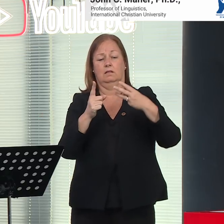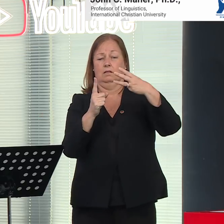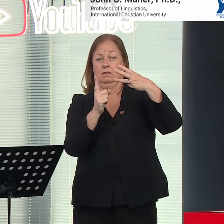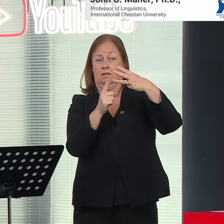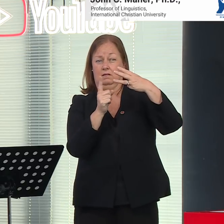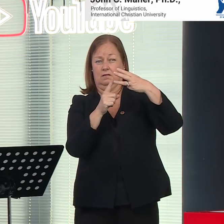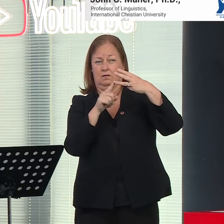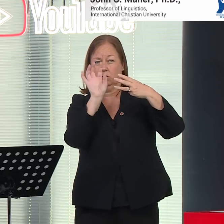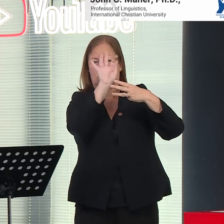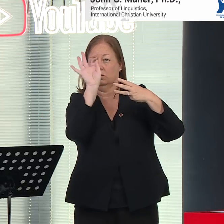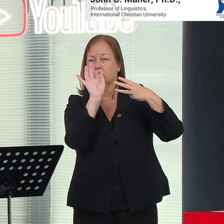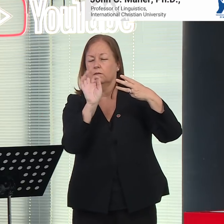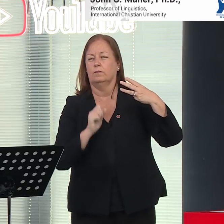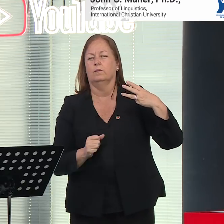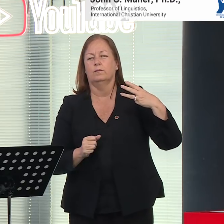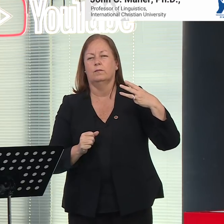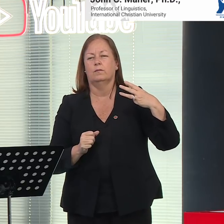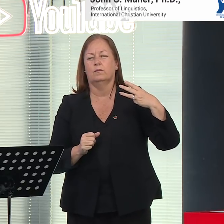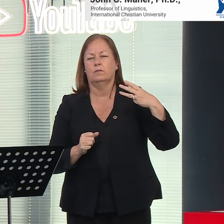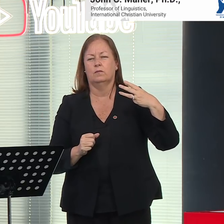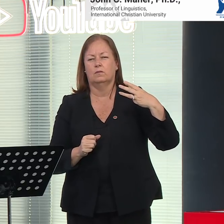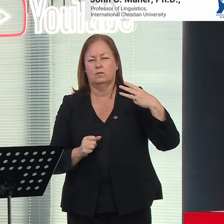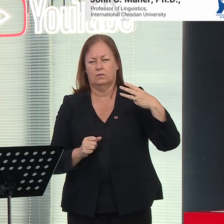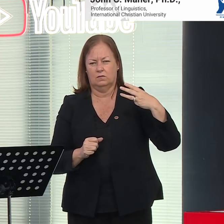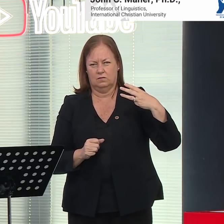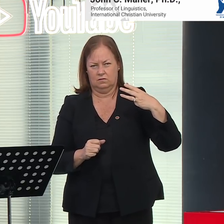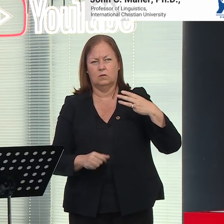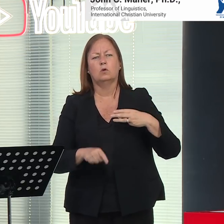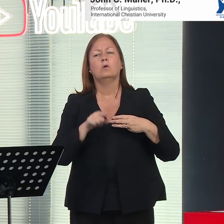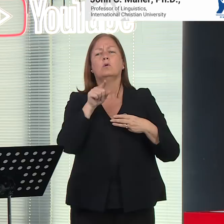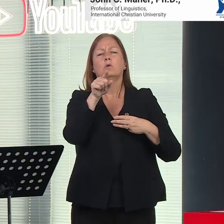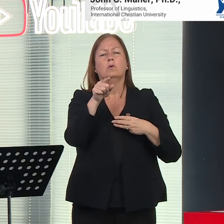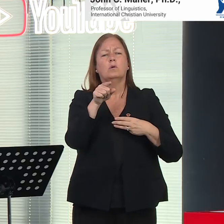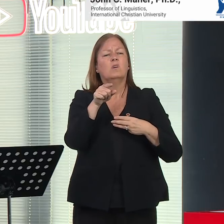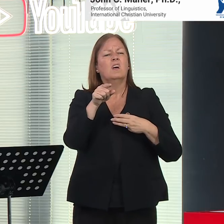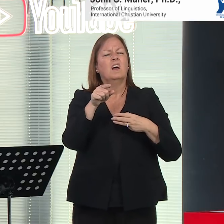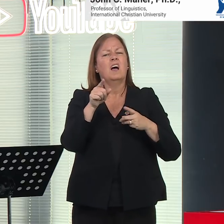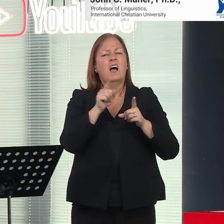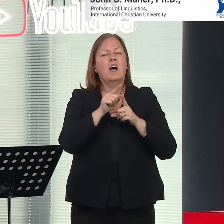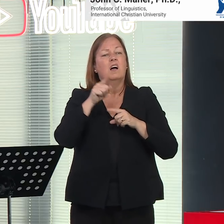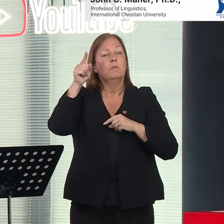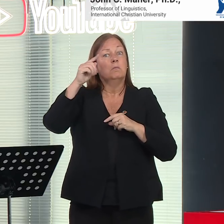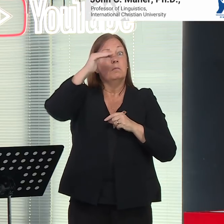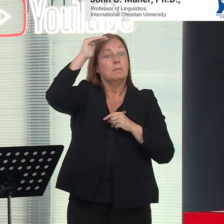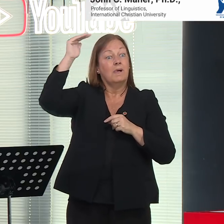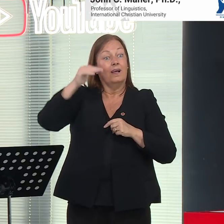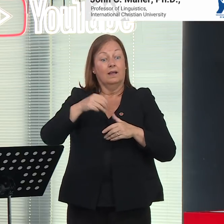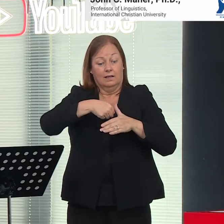Second question: What languages do you use at work? What languages do you use at work?